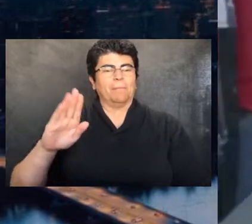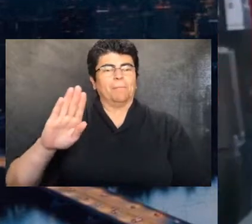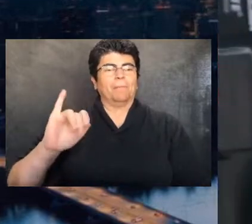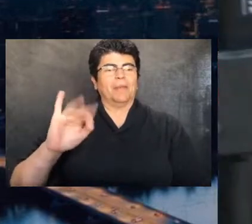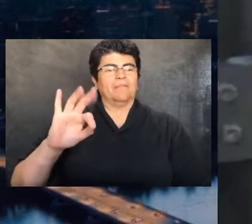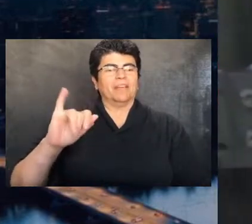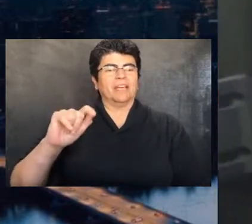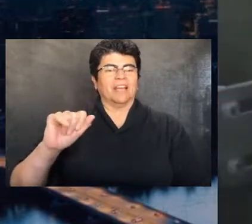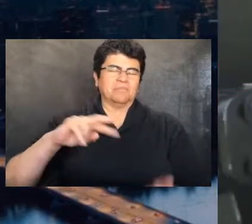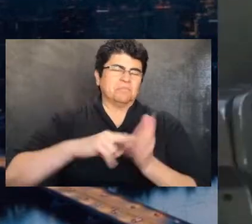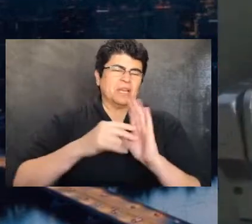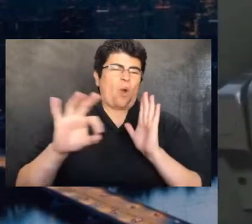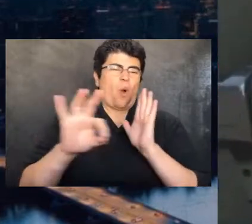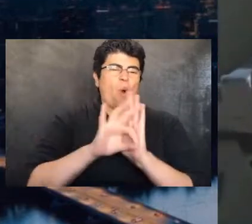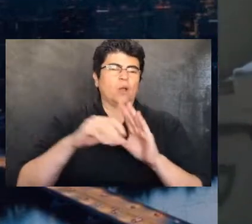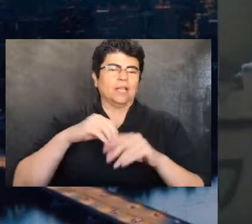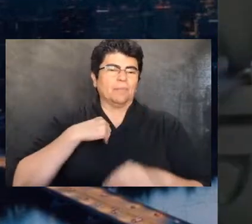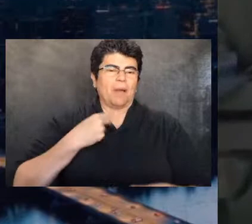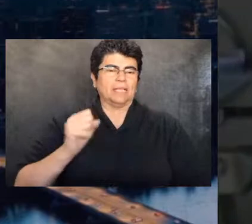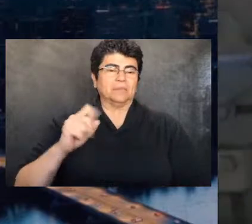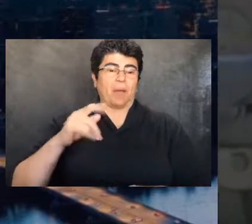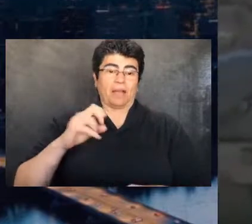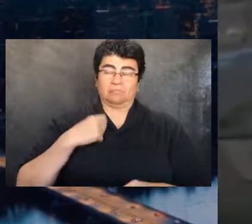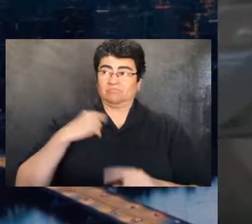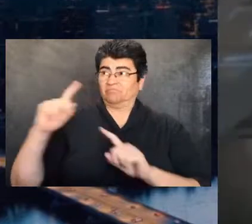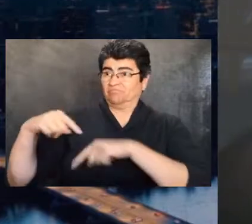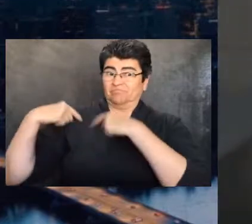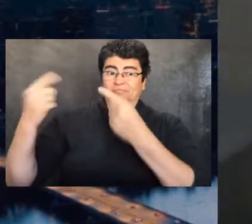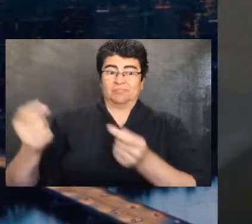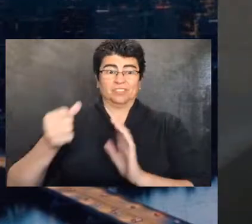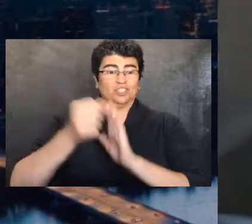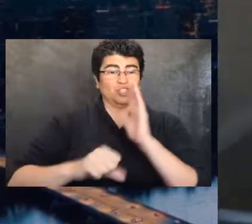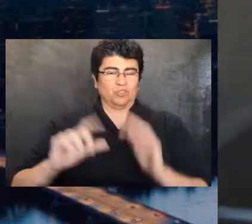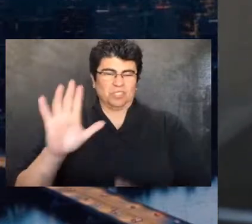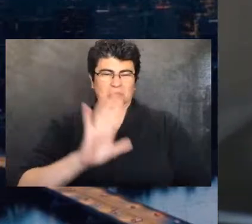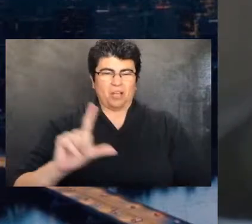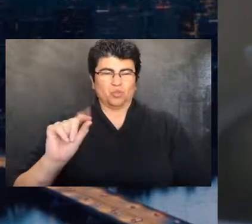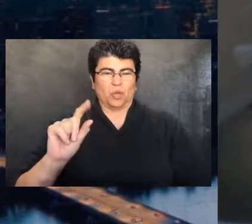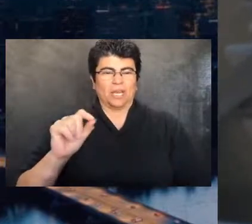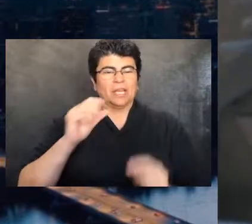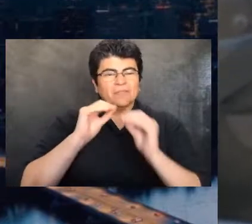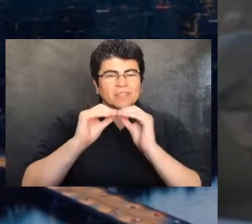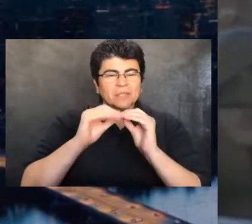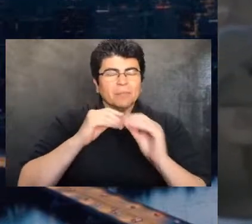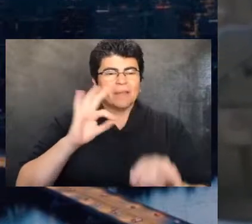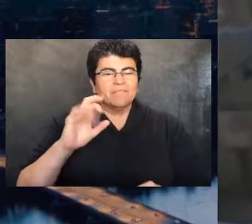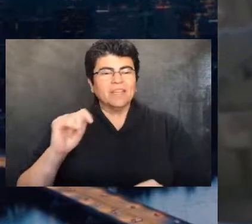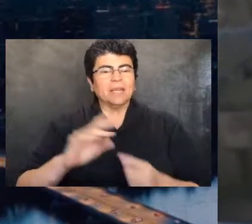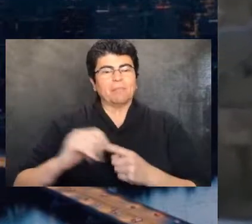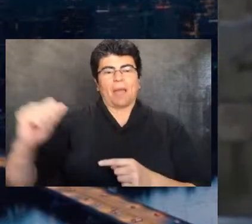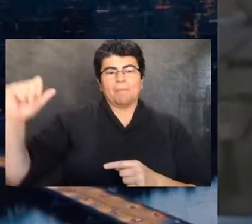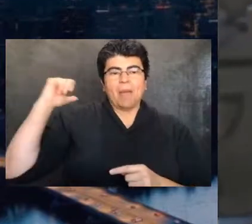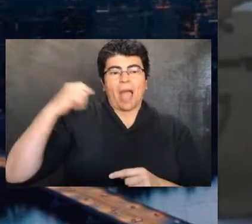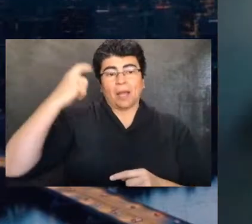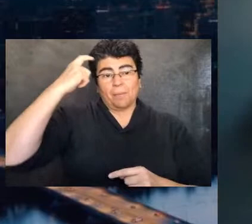I've had over 20 surgeries in my entire life. Correcting my feet, I had surgery in my back, brain surgery twice.